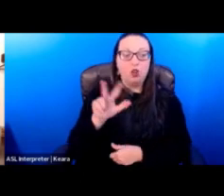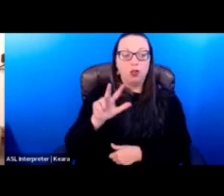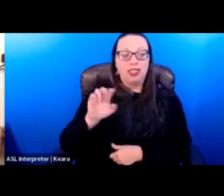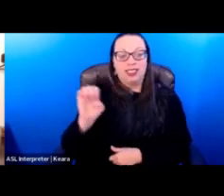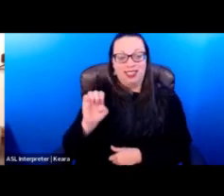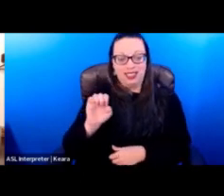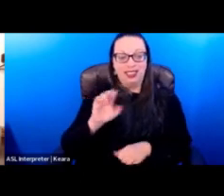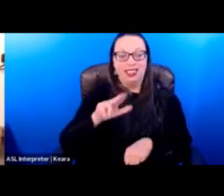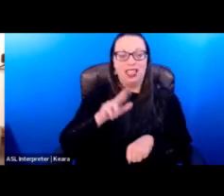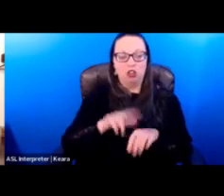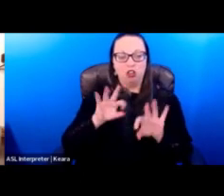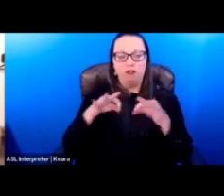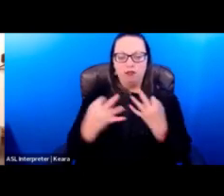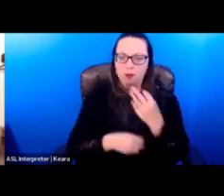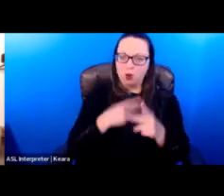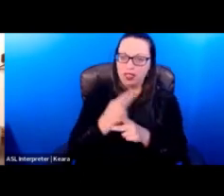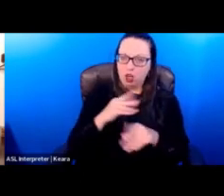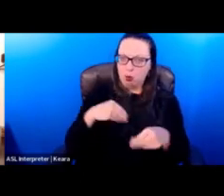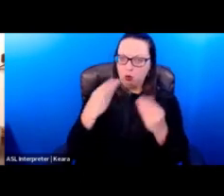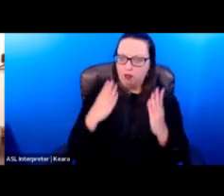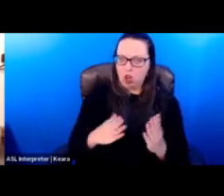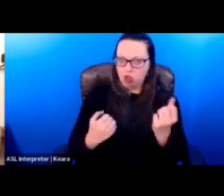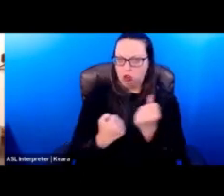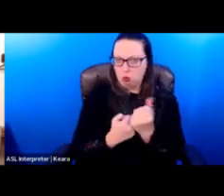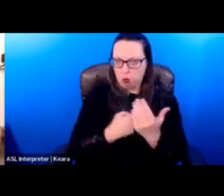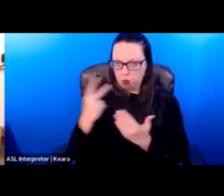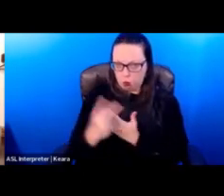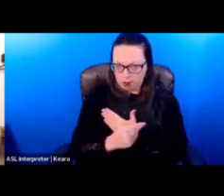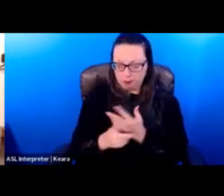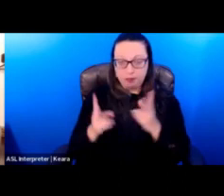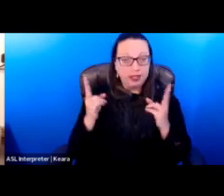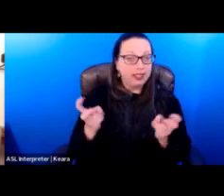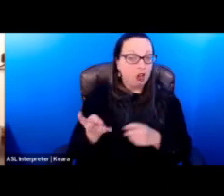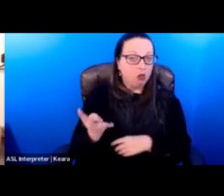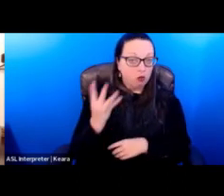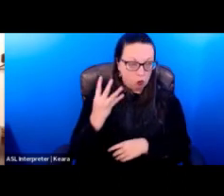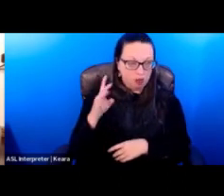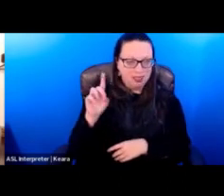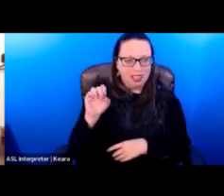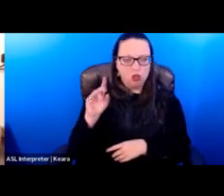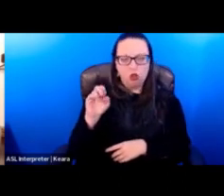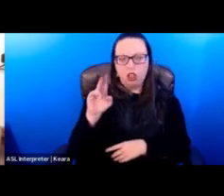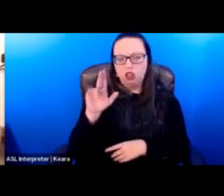program. Next slide. Title four is our discretionary projects where we fund program